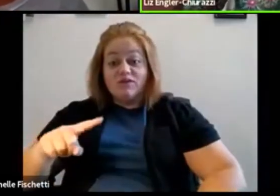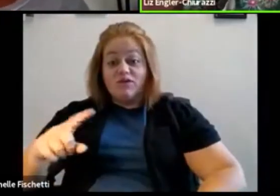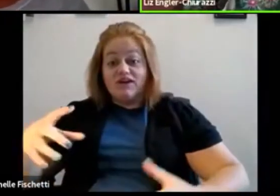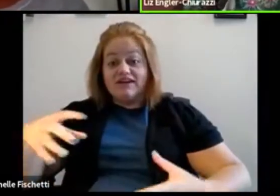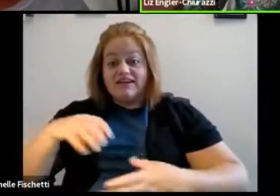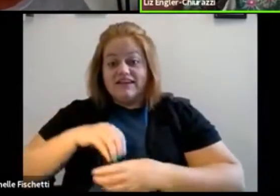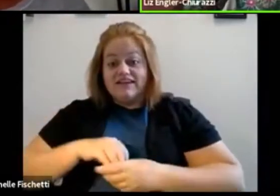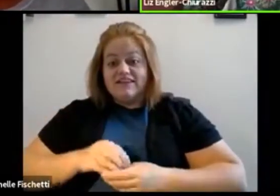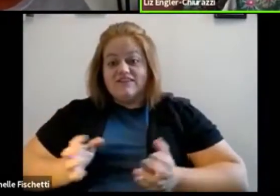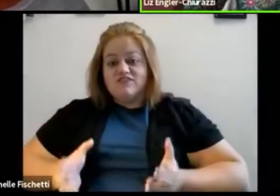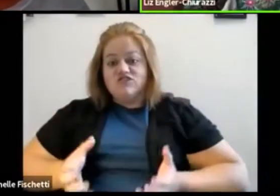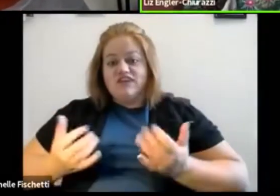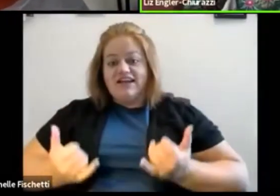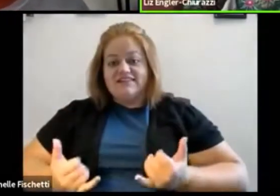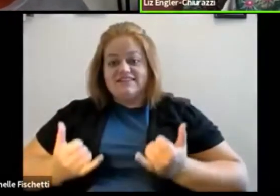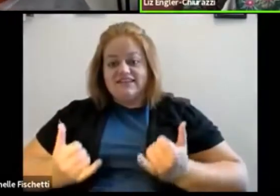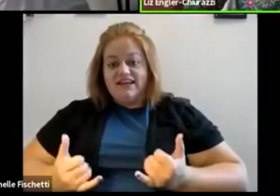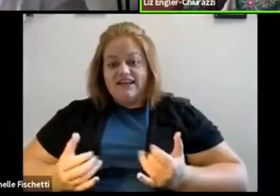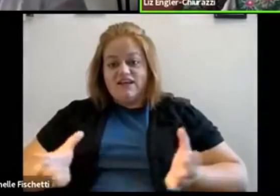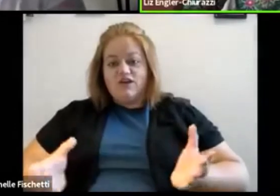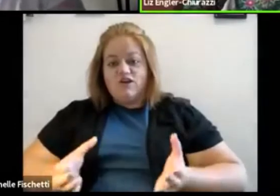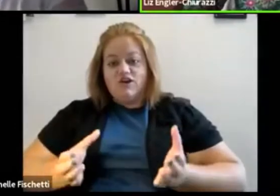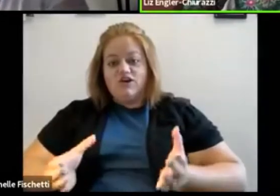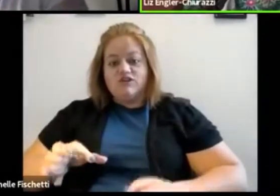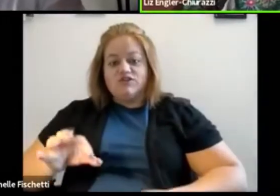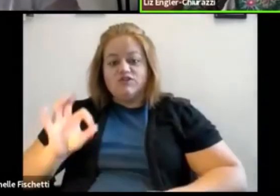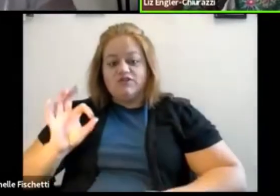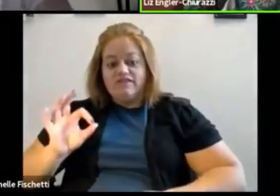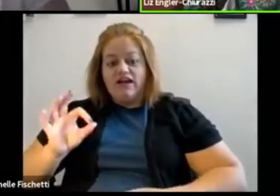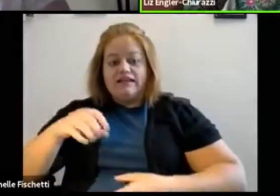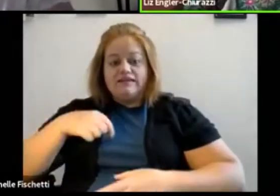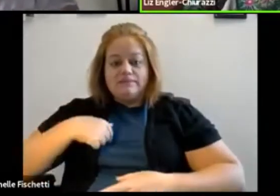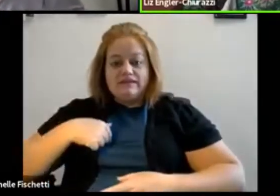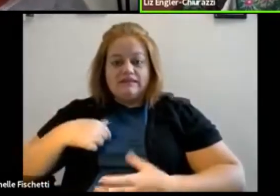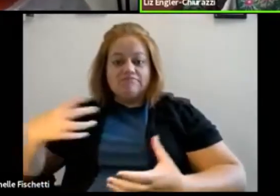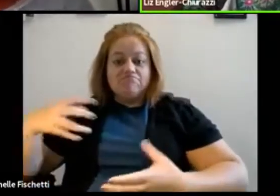today, I want to encourage you to continue to engage and and if this is of